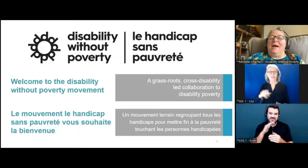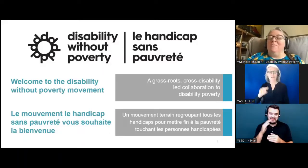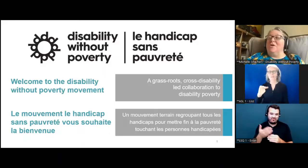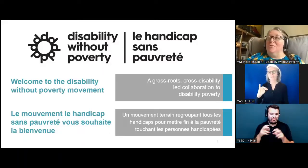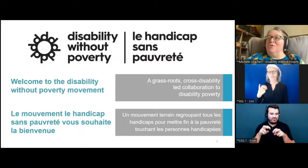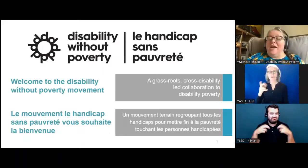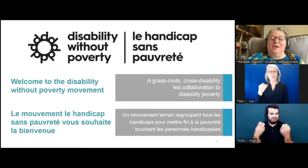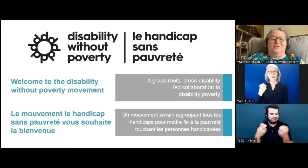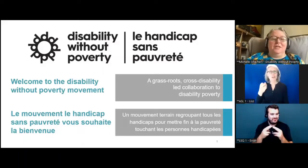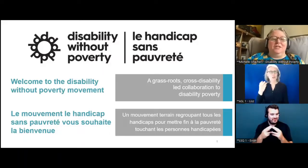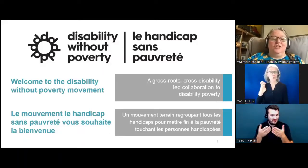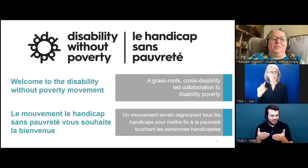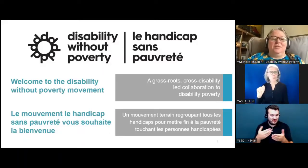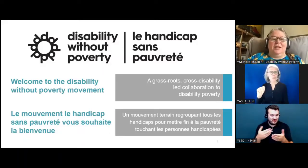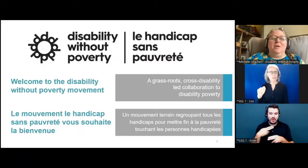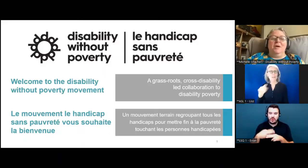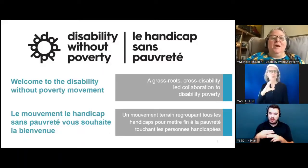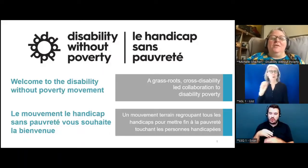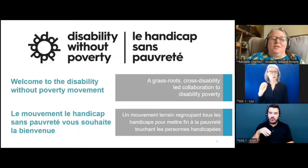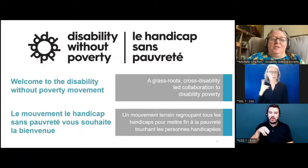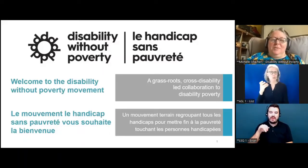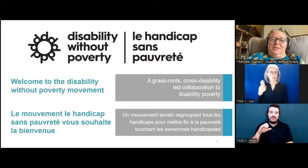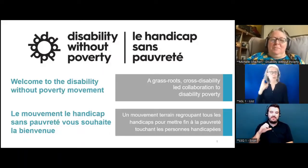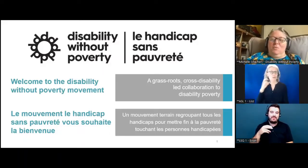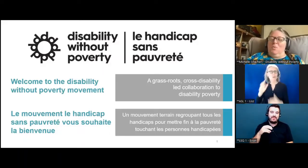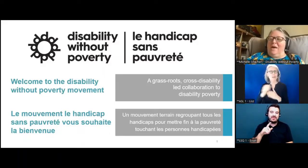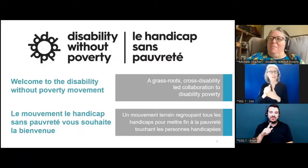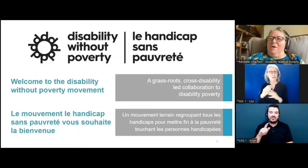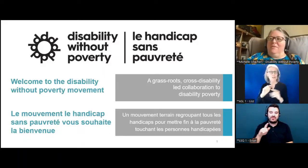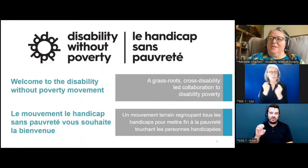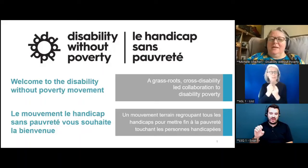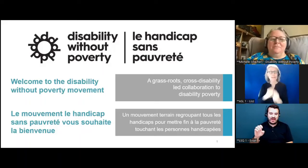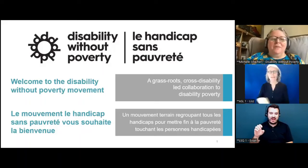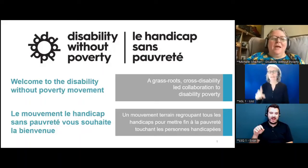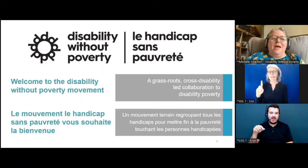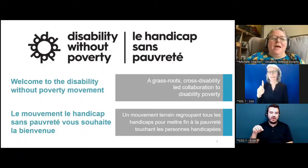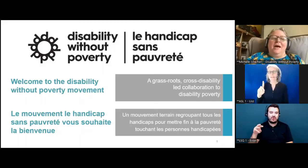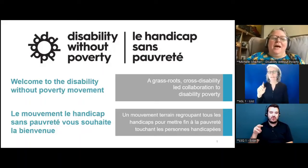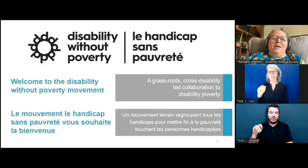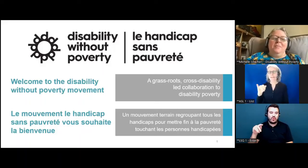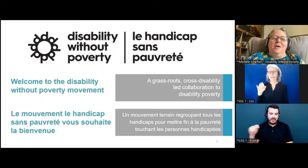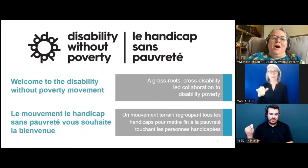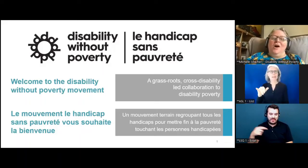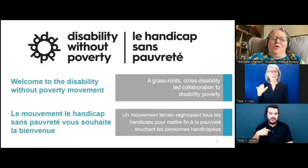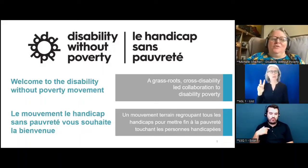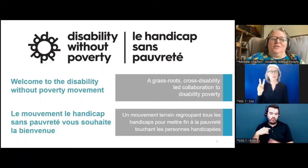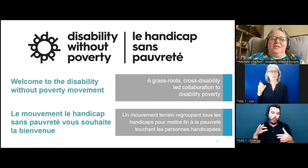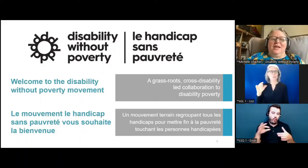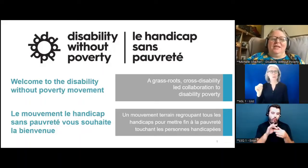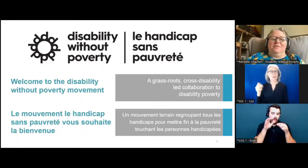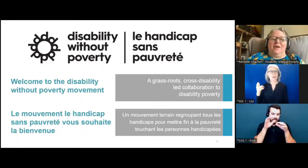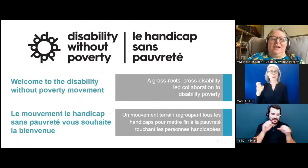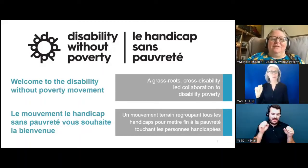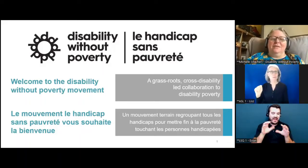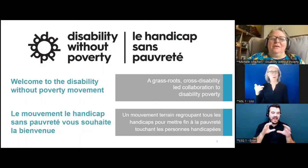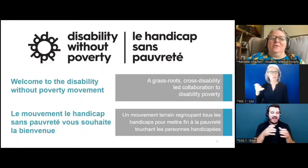COCHAIR OF THE LEADERSHIP TEAM OF DISABILITY WITHOUT POVERTY. I'M A HOST FOR TODAY'S EVENT.